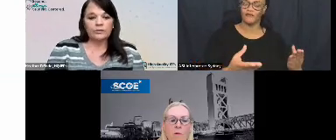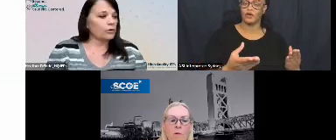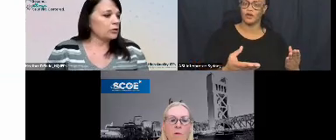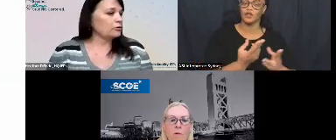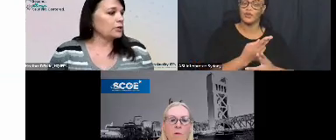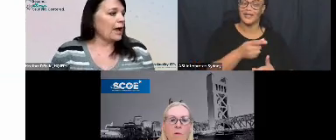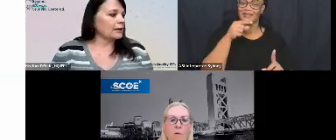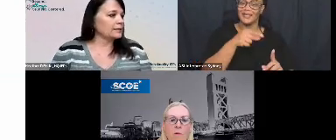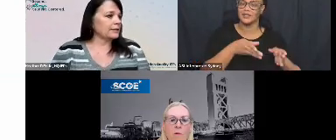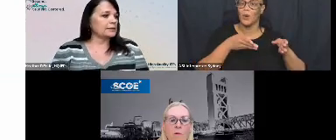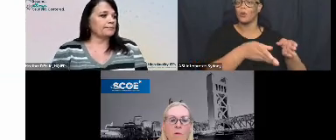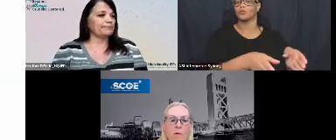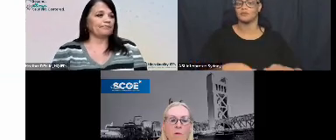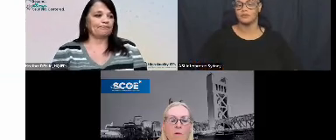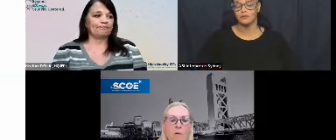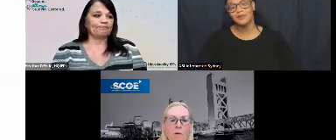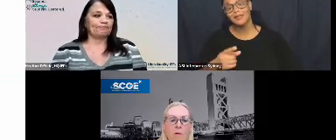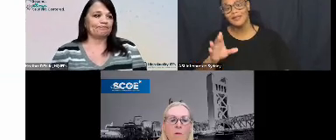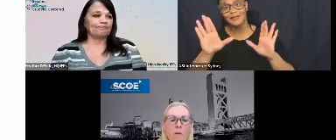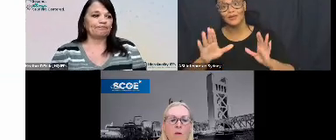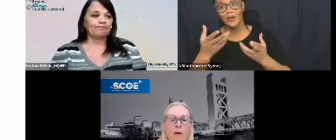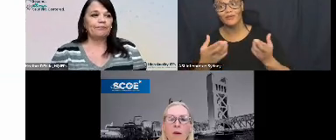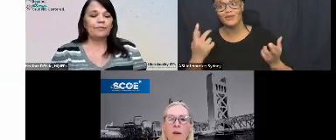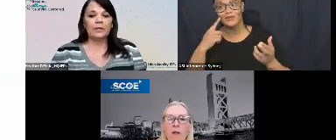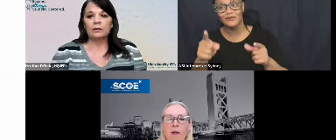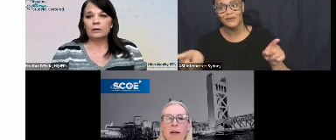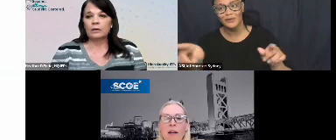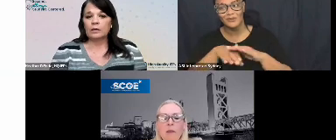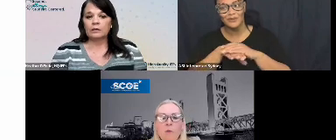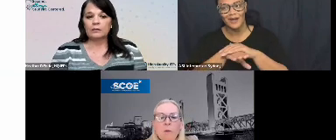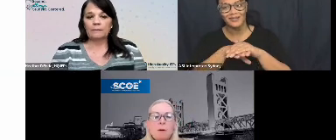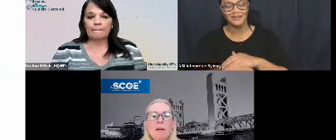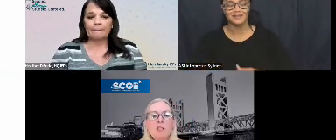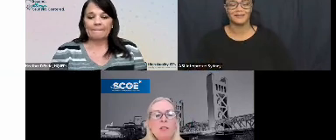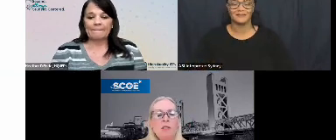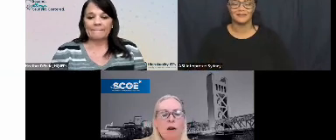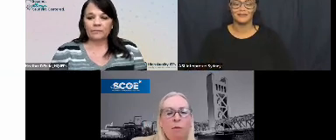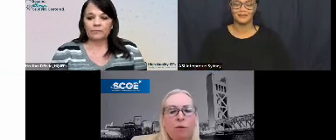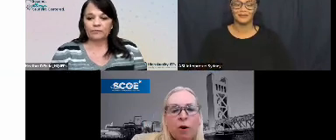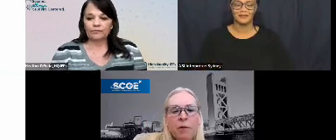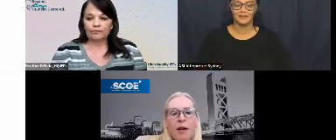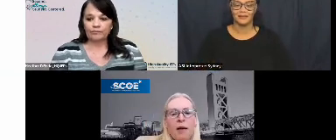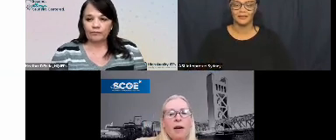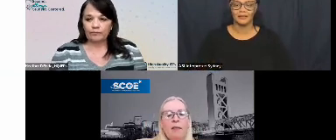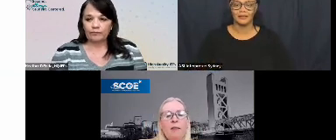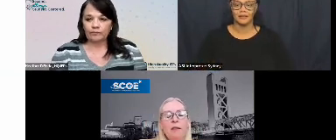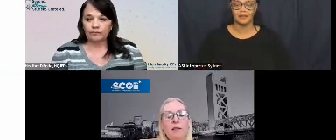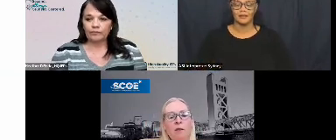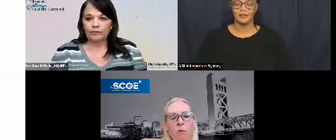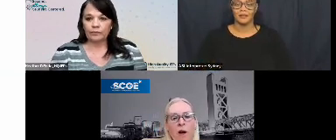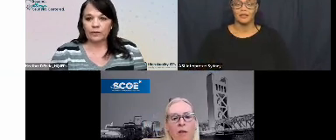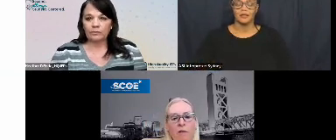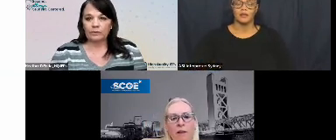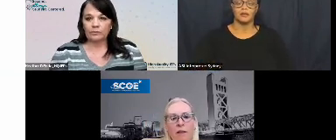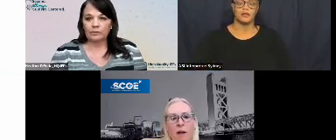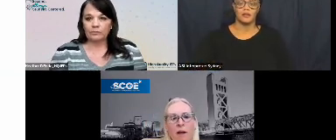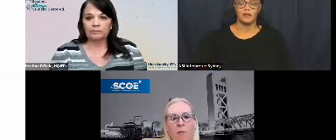resource for you to access. And Heather, maybe we can just um for a minute, I think this is relevant